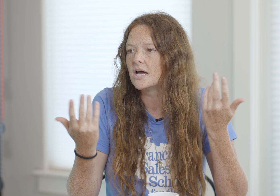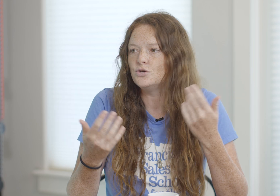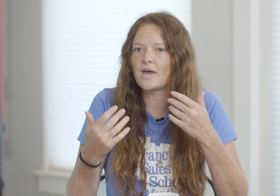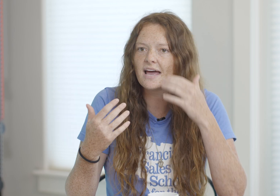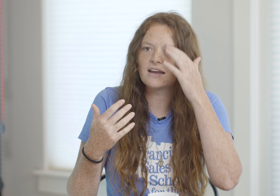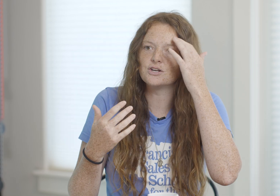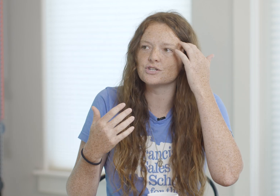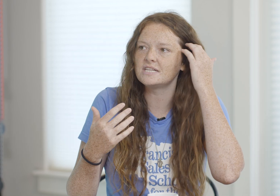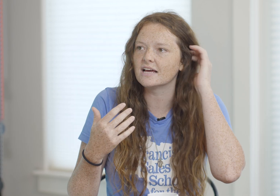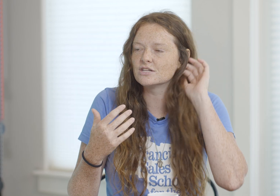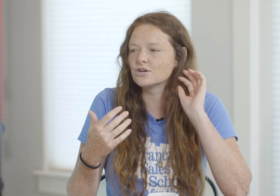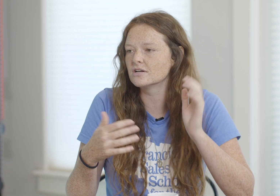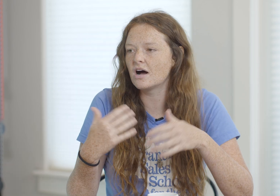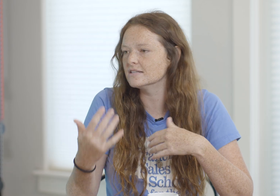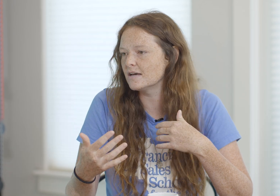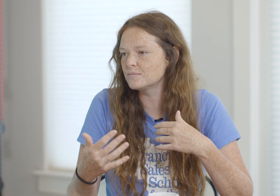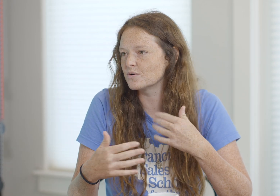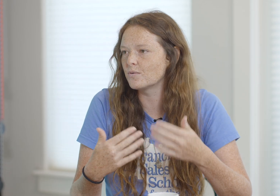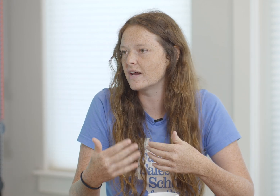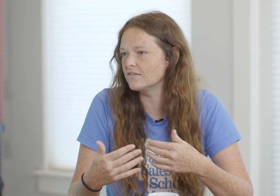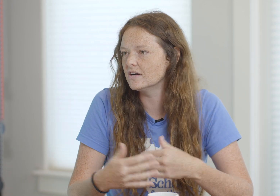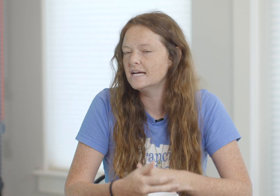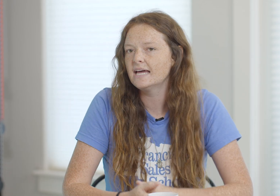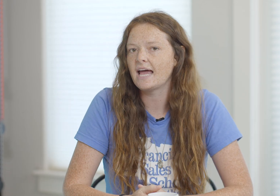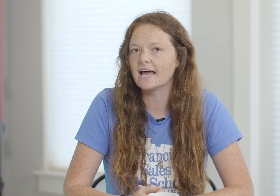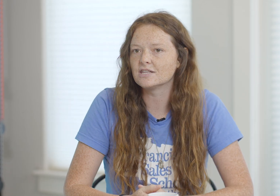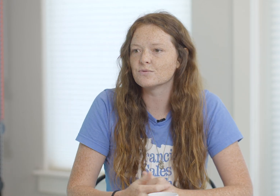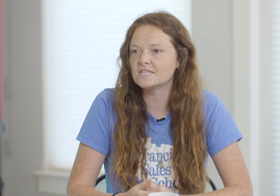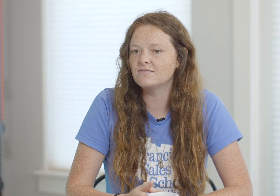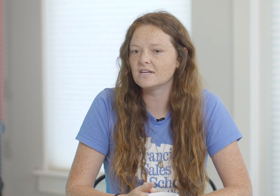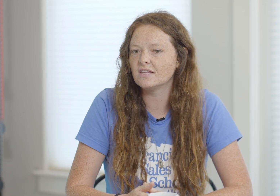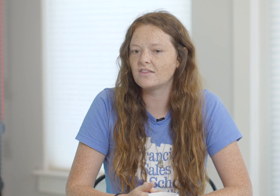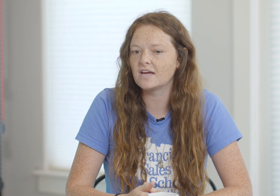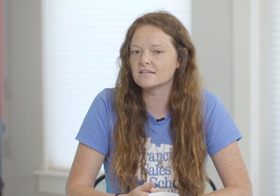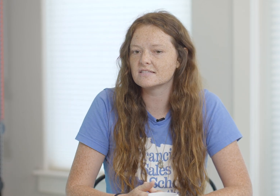you can't understand certain concepts or whatever. And there was even things